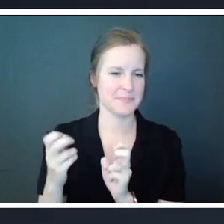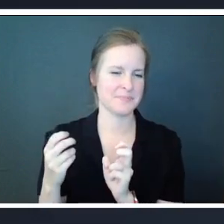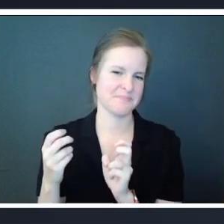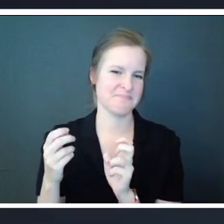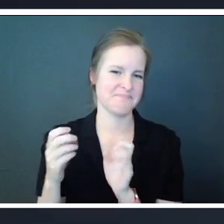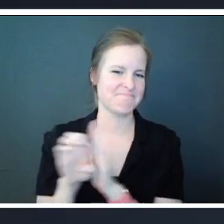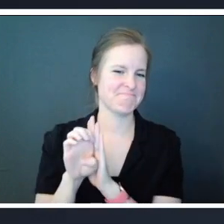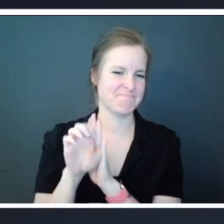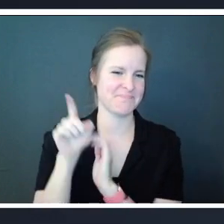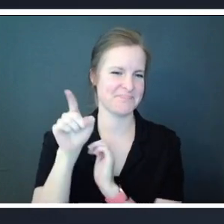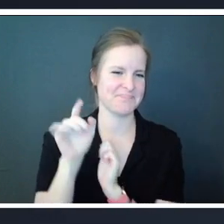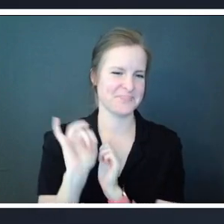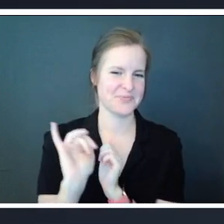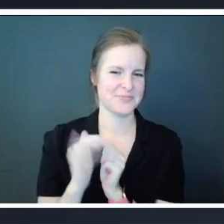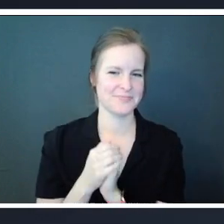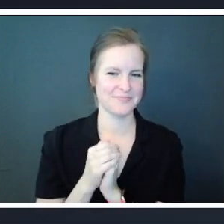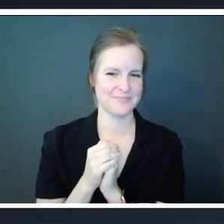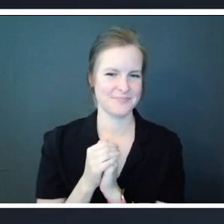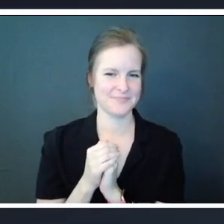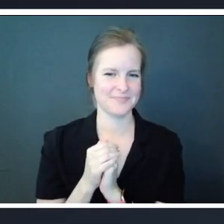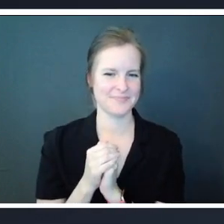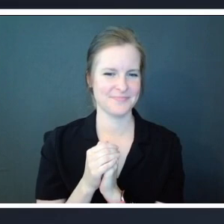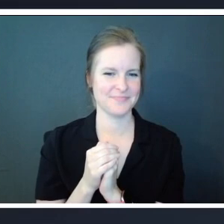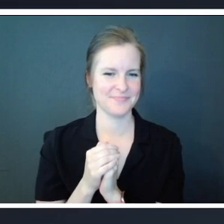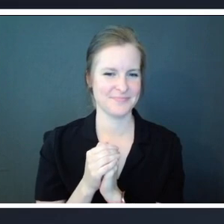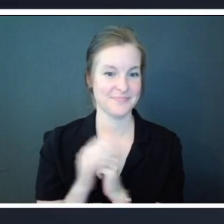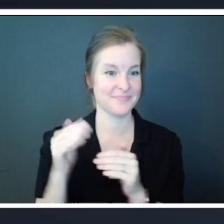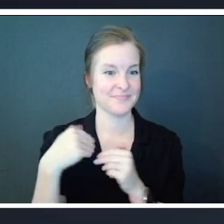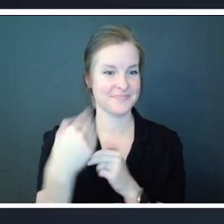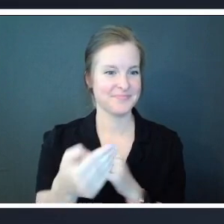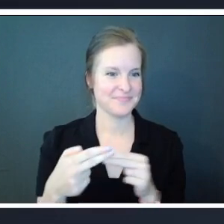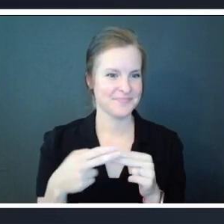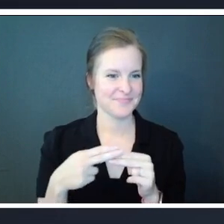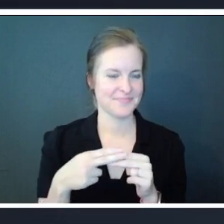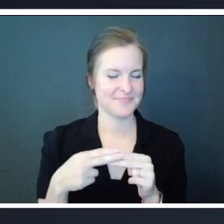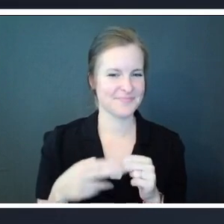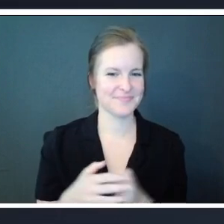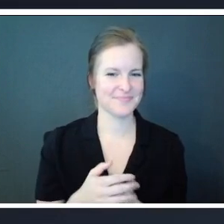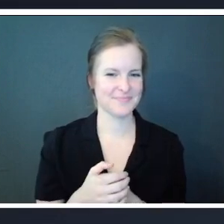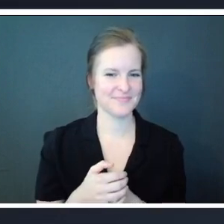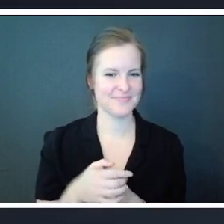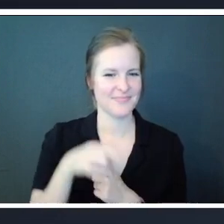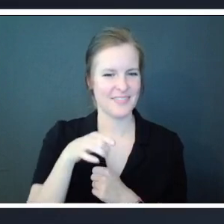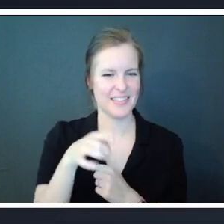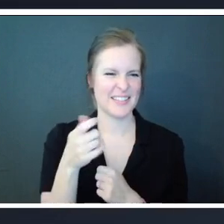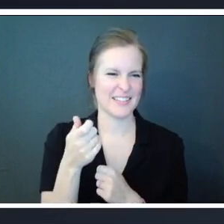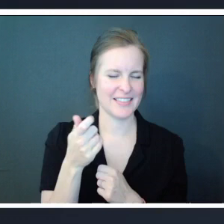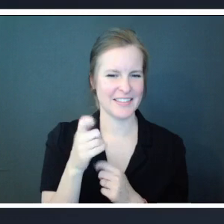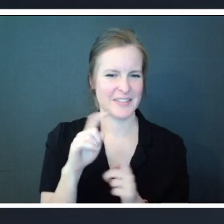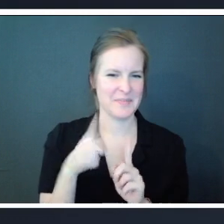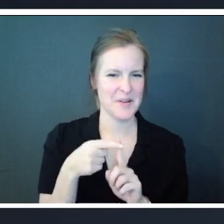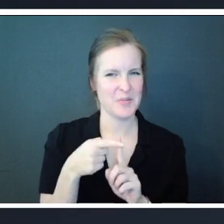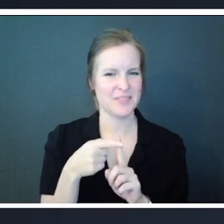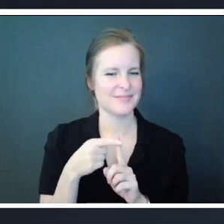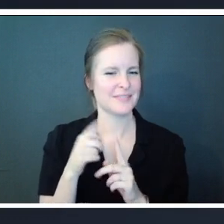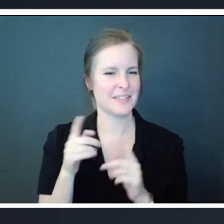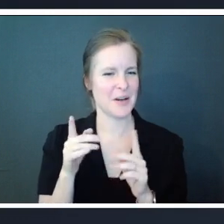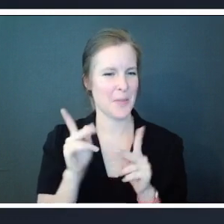Next slide. And this is just a little bit of what people have said about our program. So,